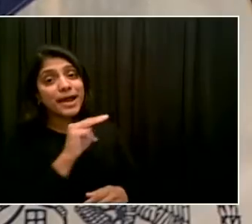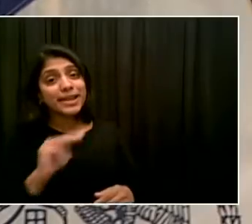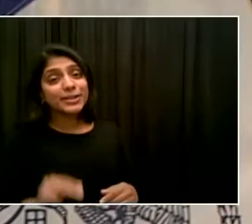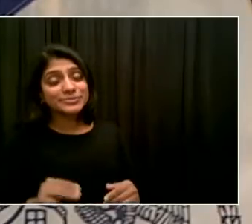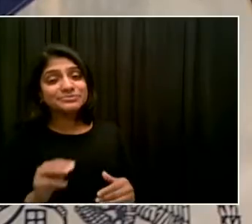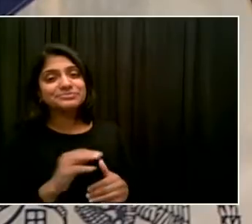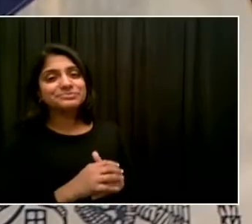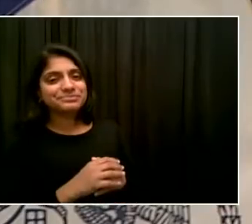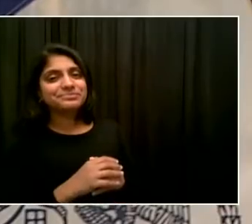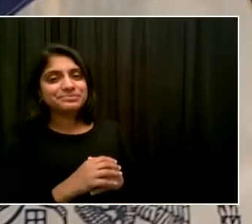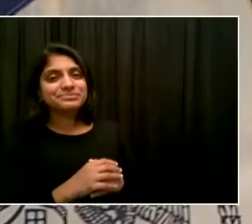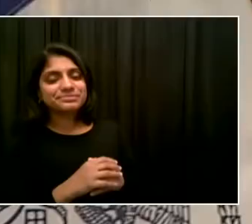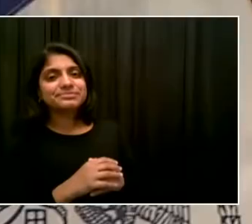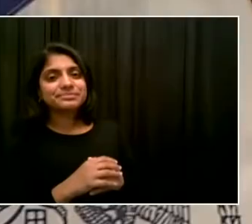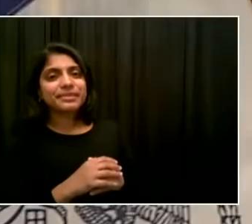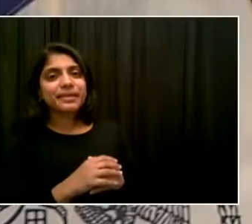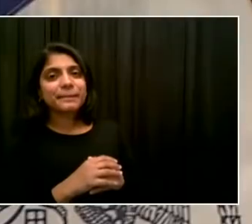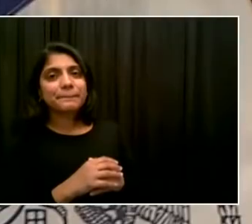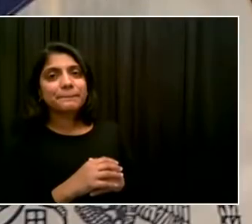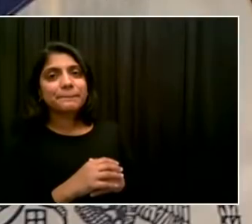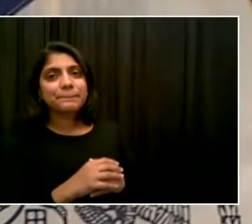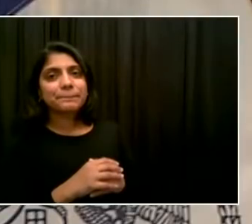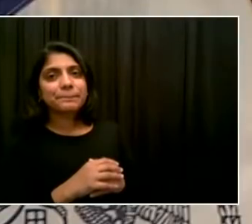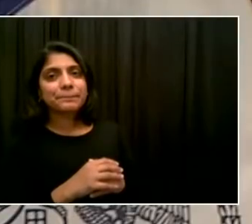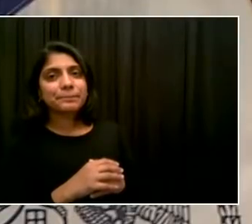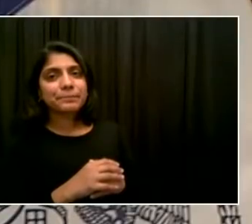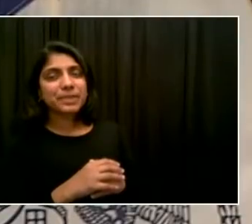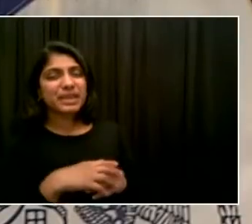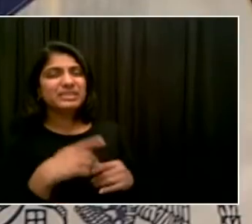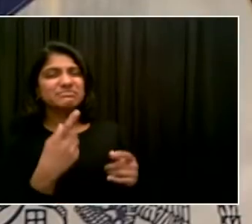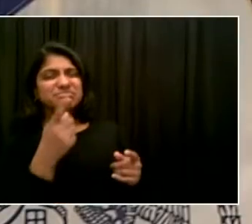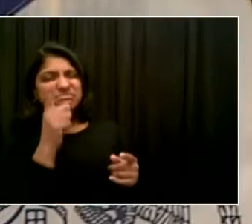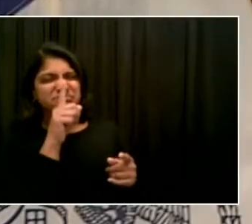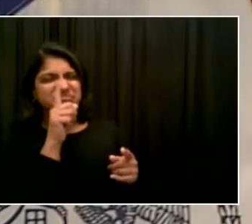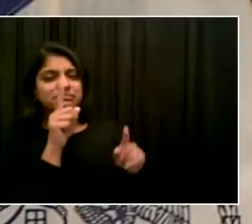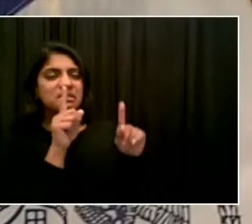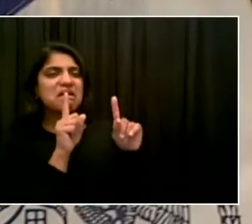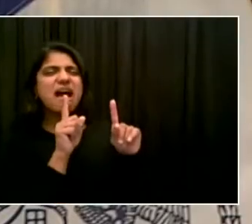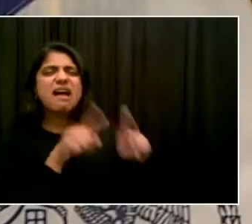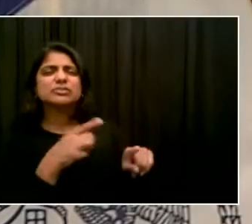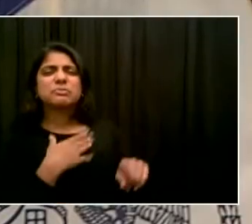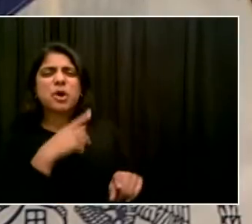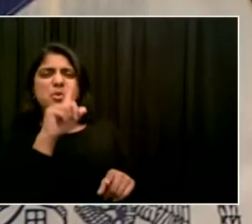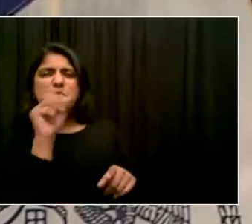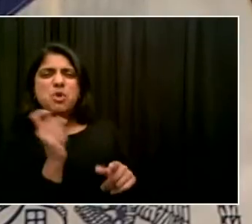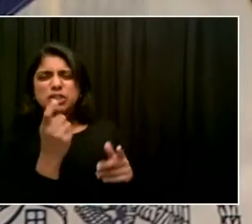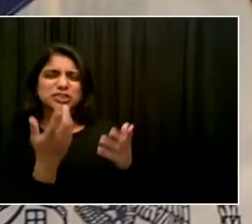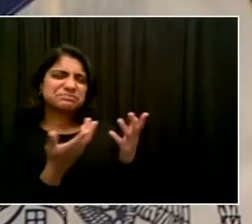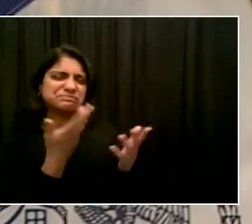GOOD MORNING MR. MARYO. I AM WONDERING IF YOU CAN